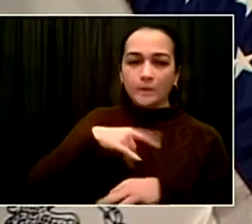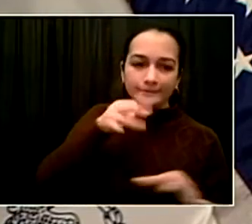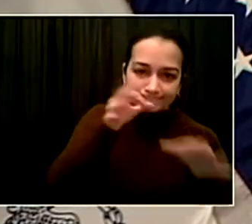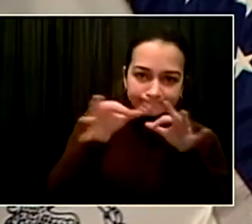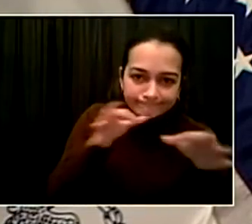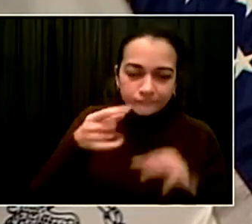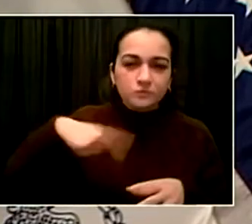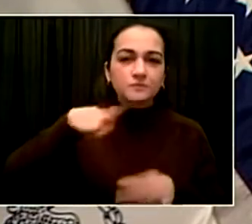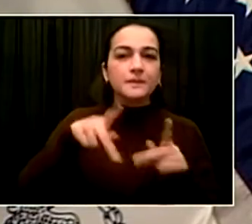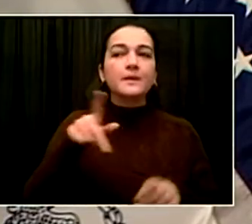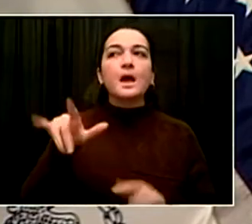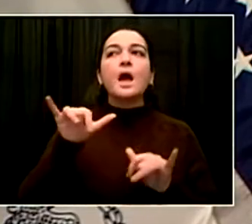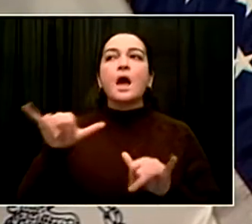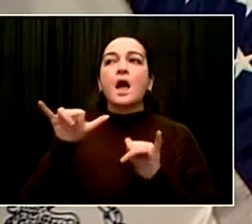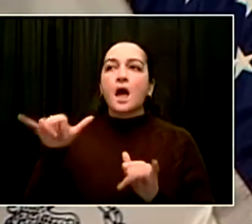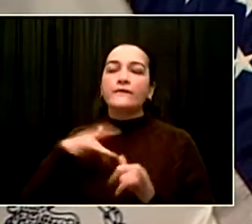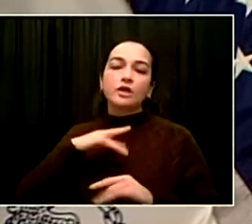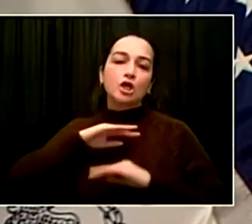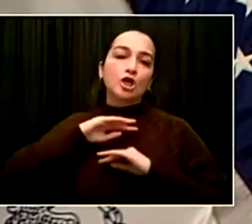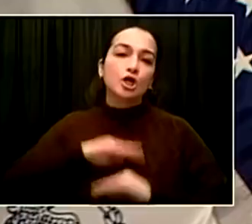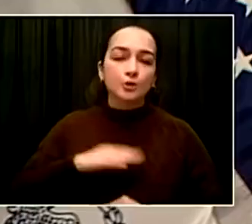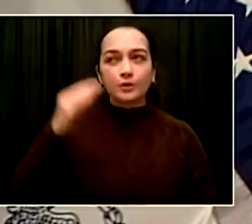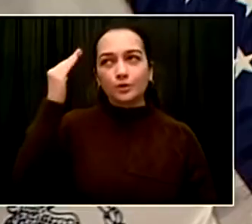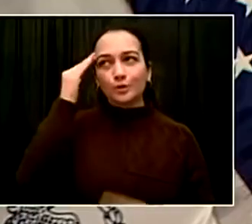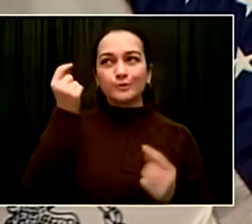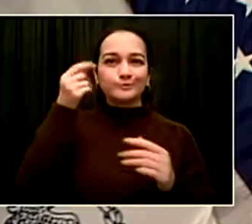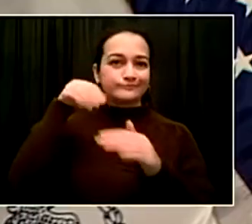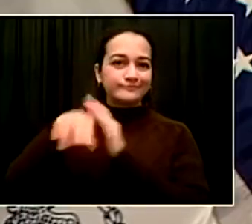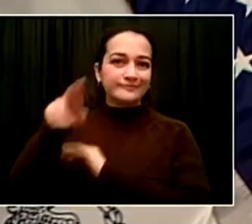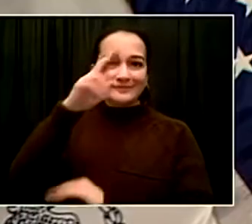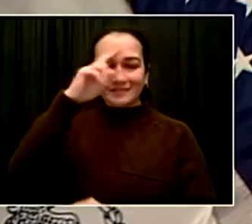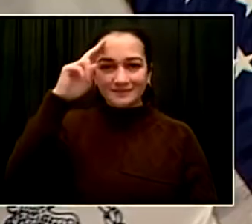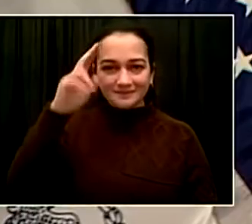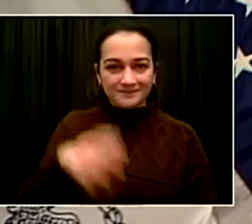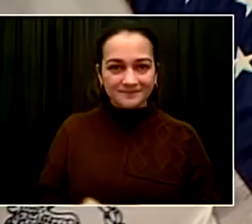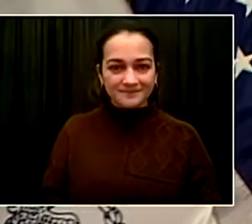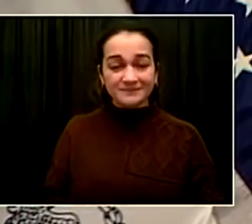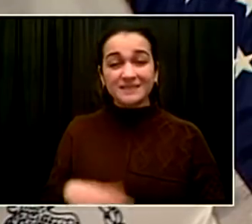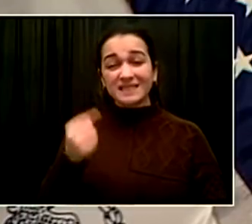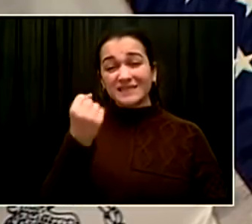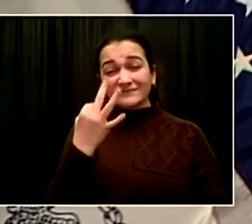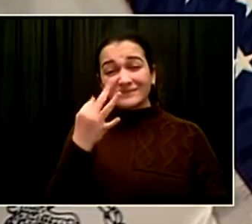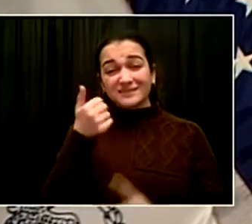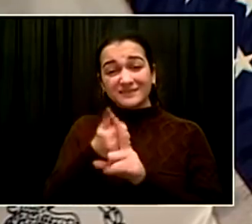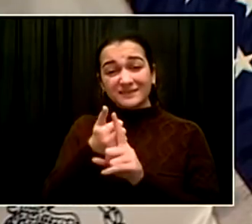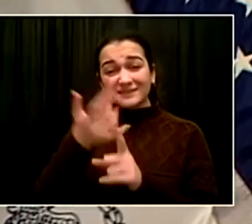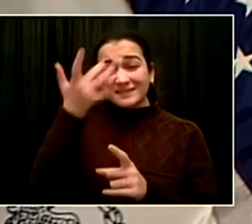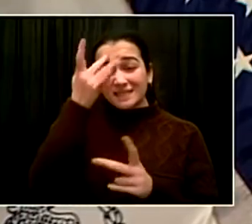ARE AVAILABLE AND CERTAINLY MAKING SURE IF SOMEONE IS STARTING TO HAVE MORE SERIOUS